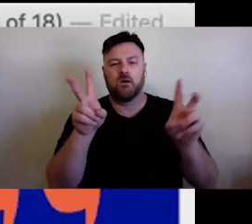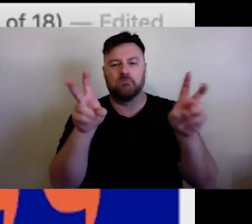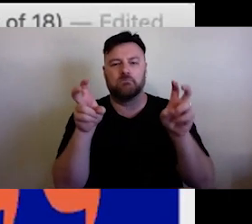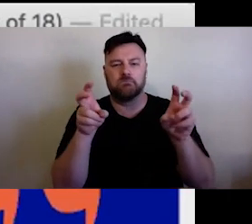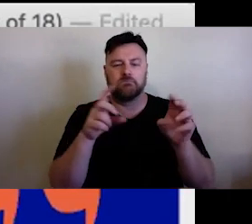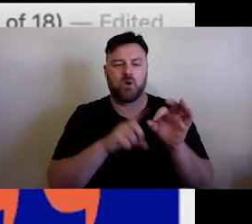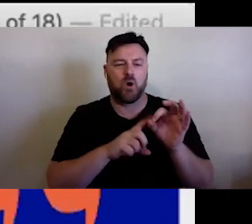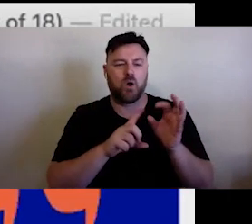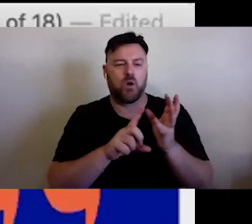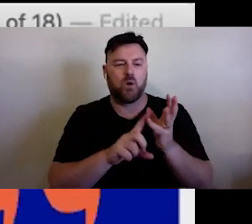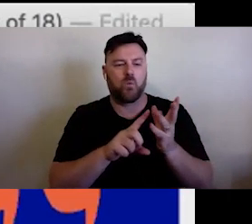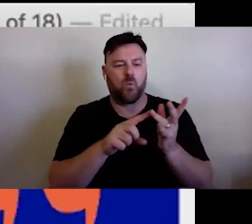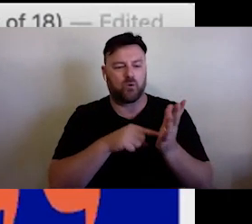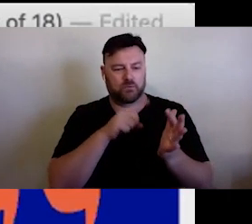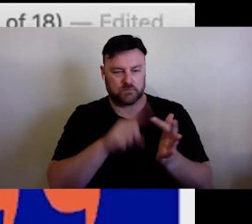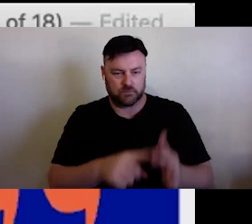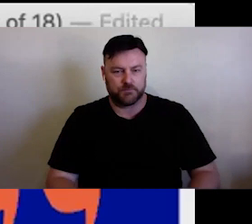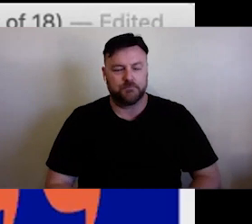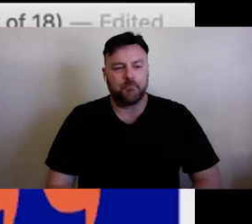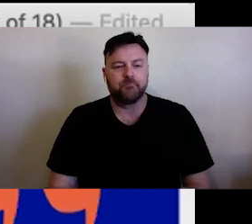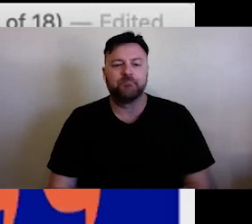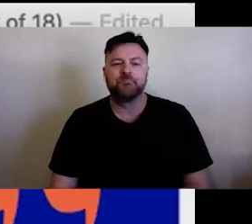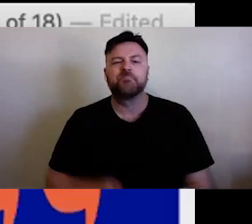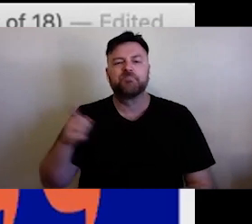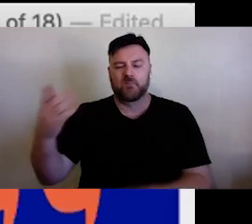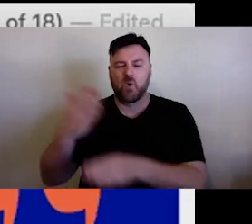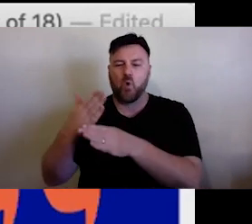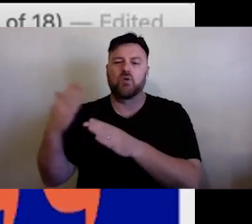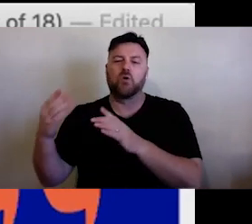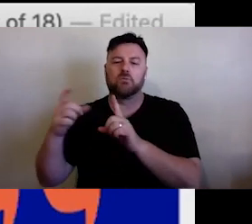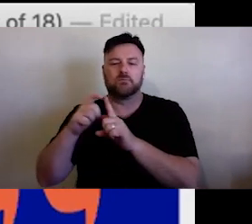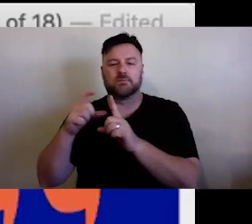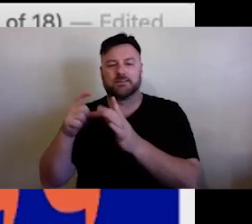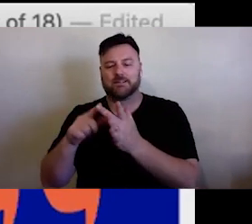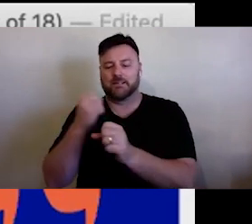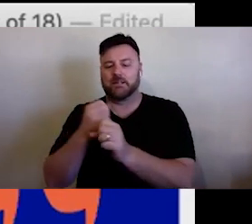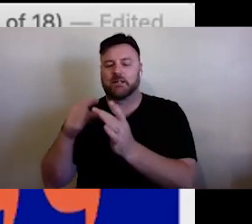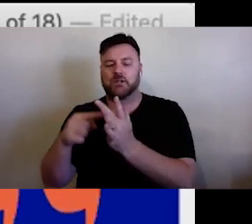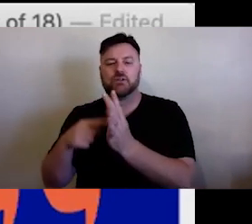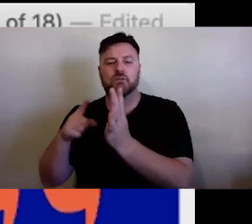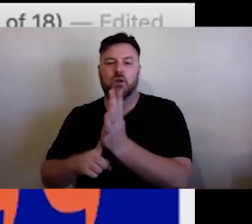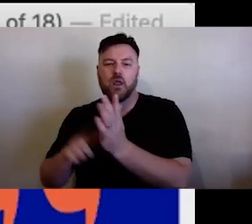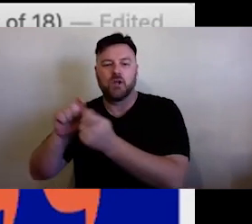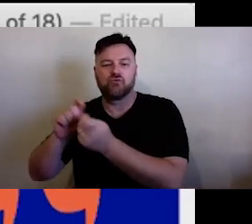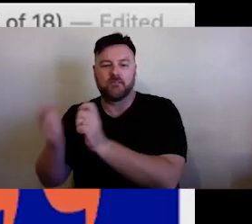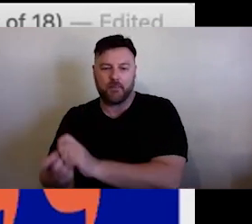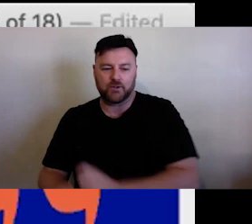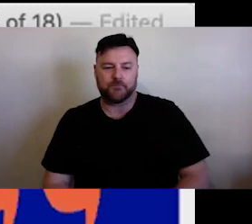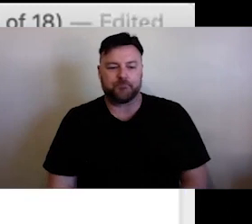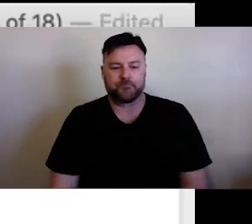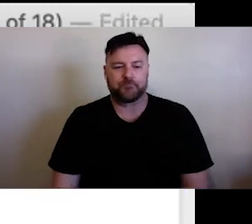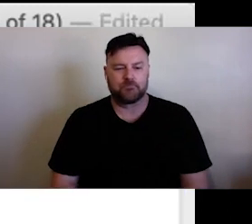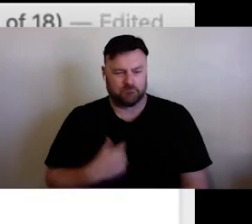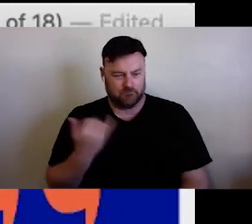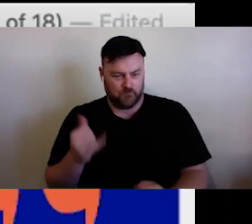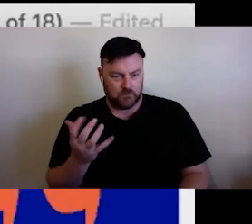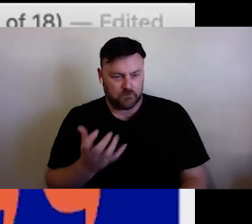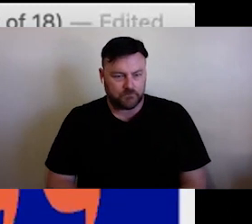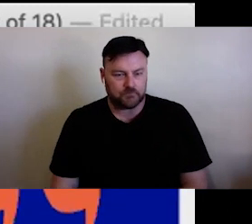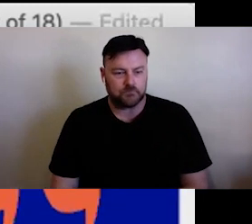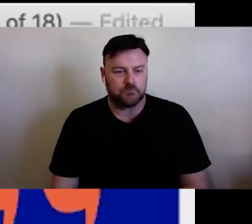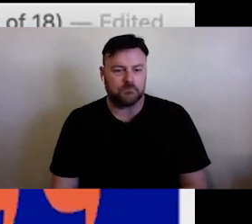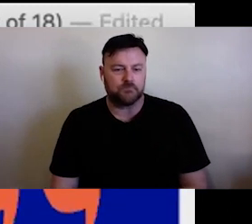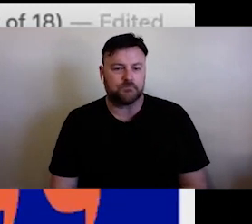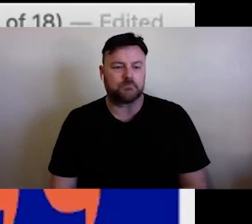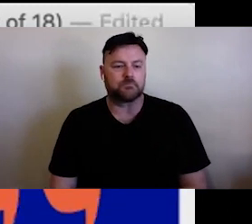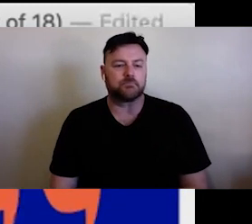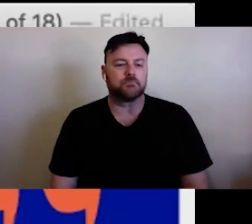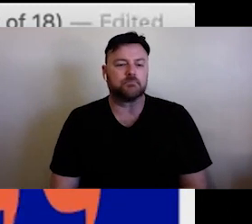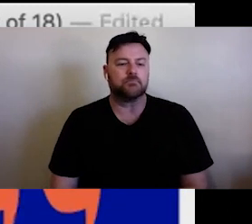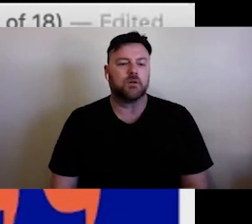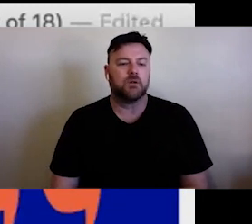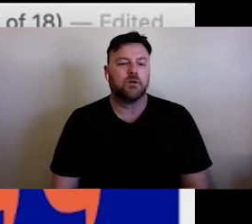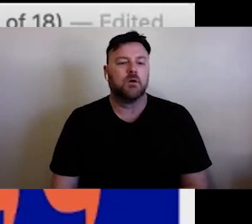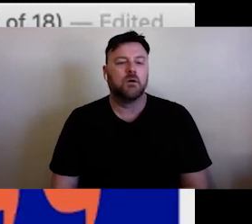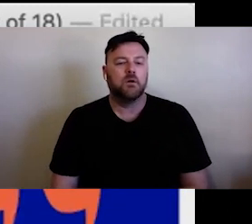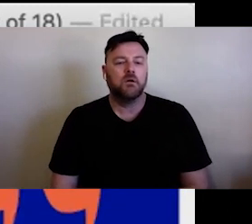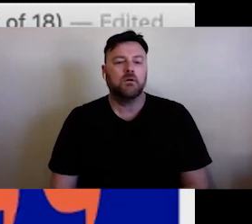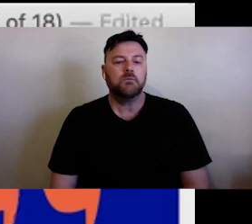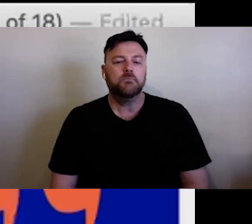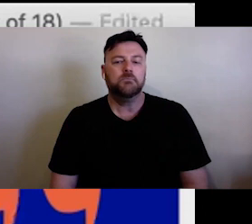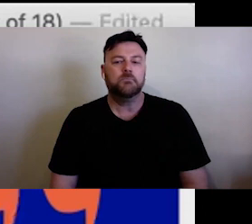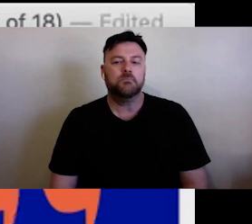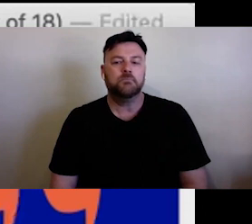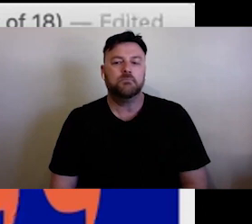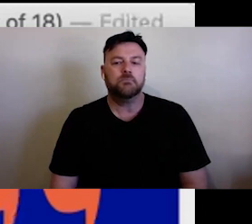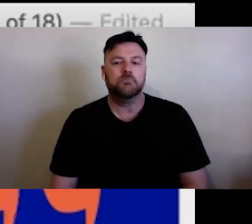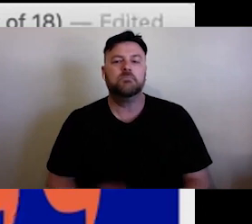works on digital transformation with cultural institutions. Apologies. A